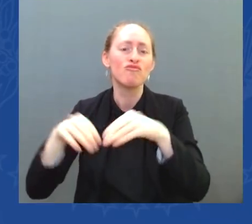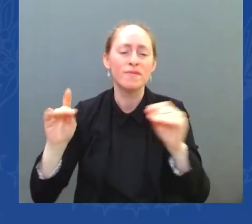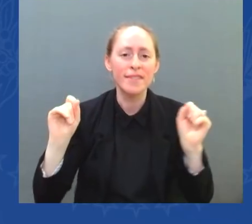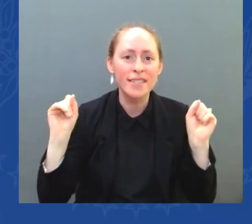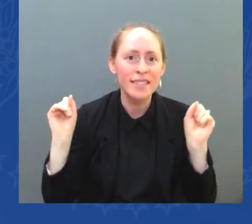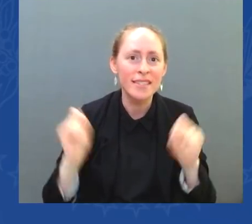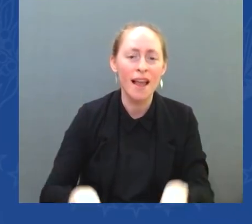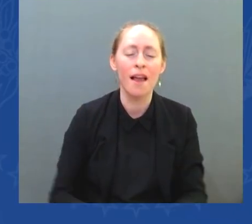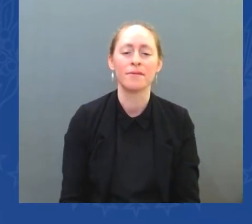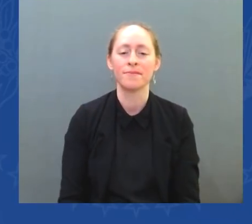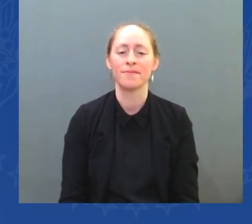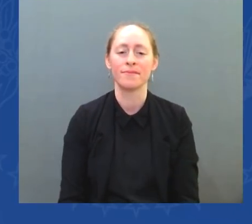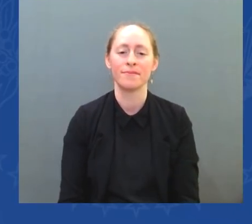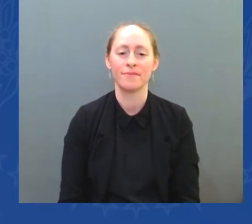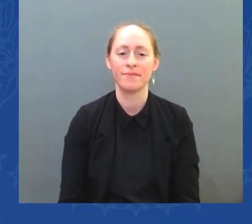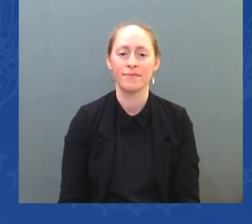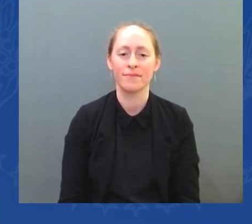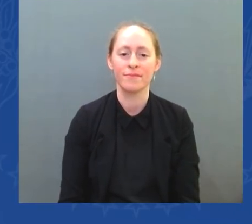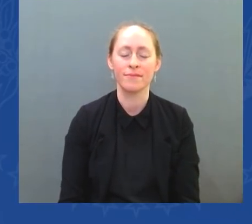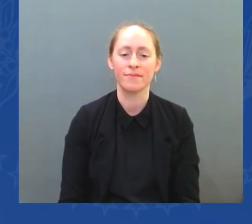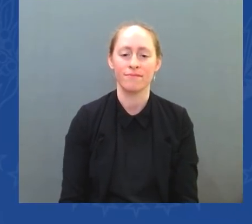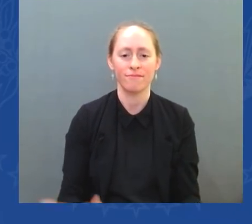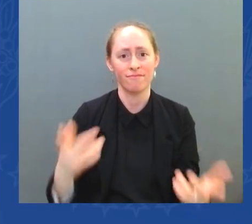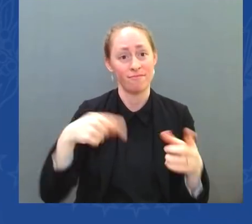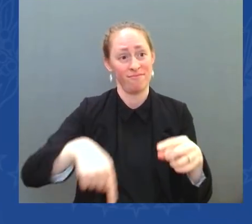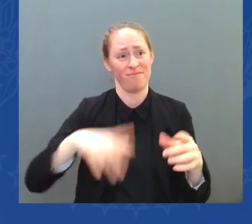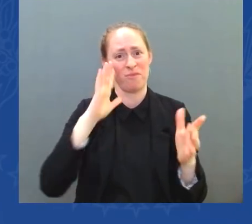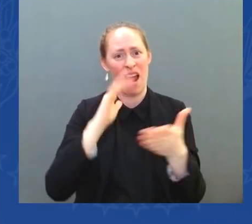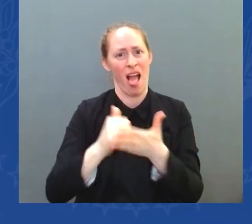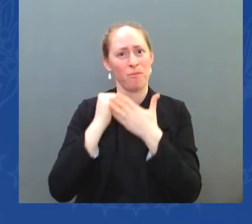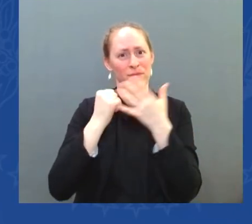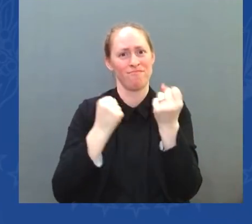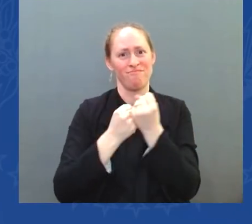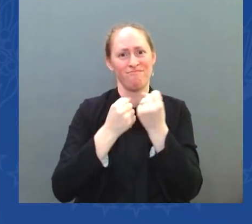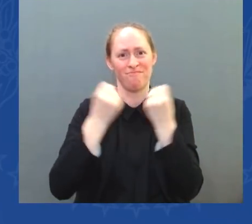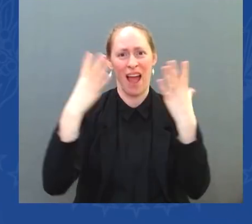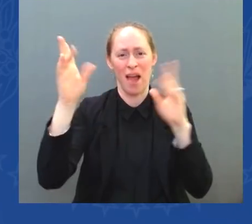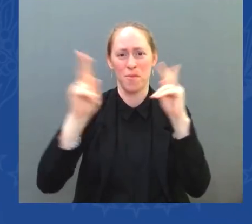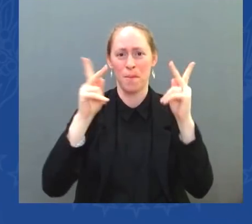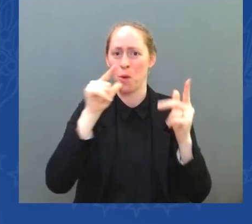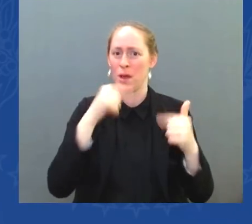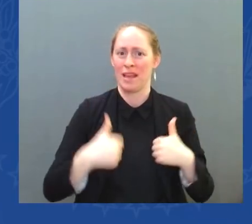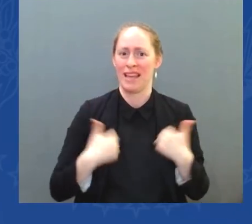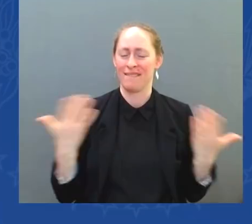that will help keep Iowa happy and healthy, and to make sure that we, right here in Iowa